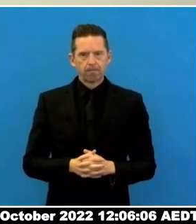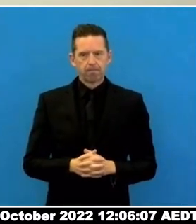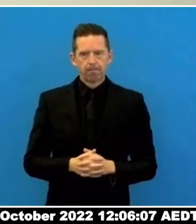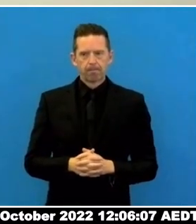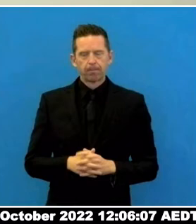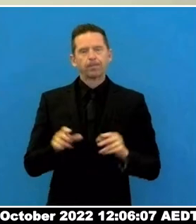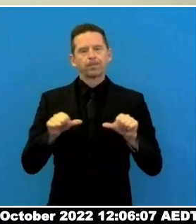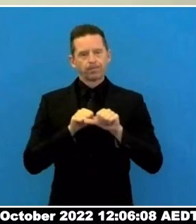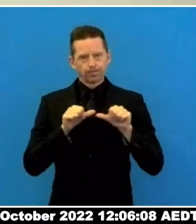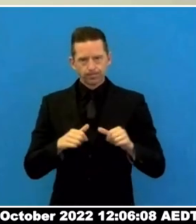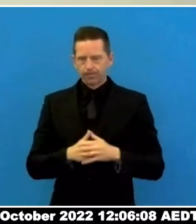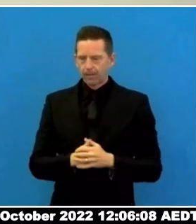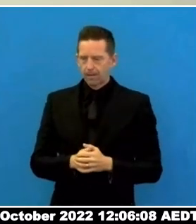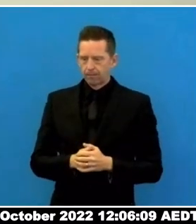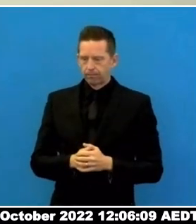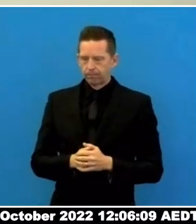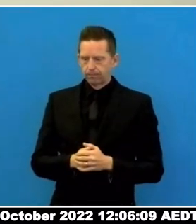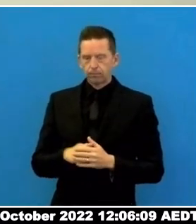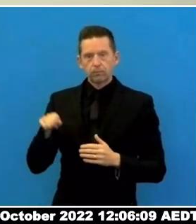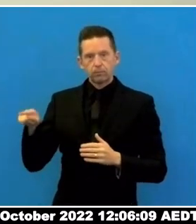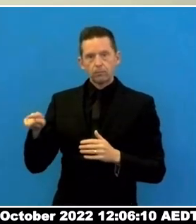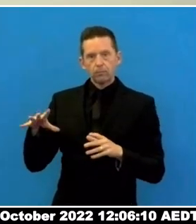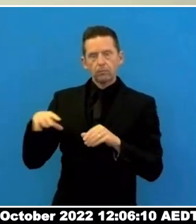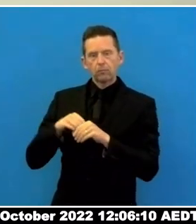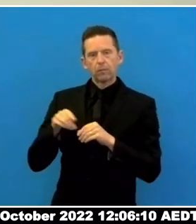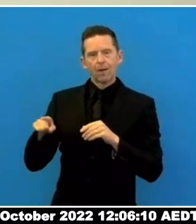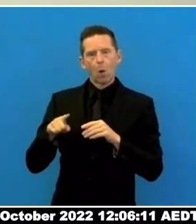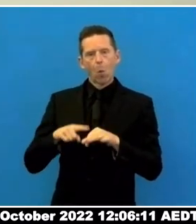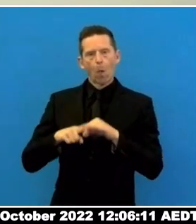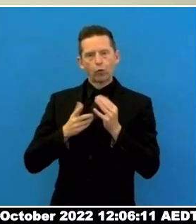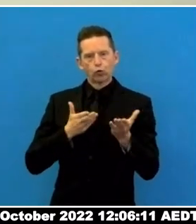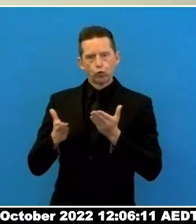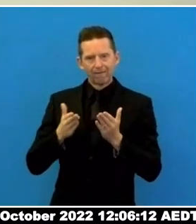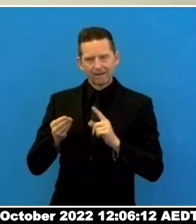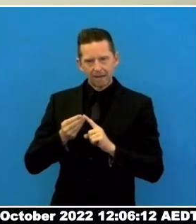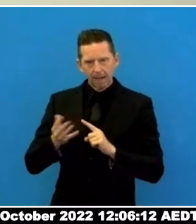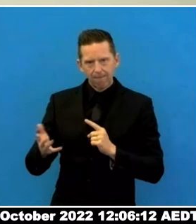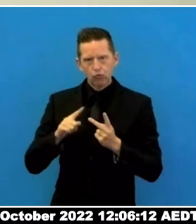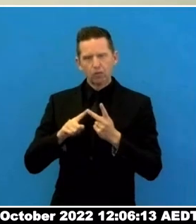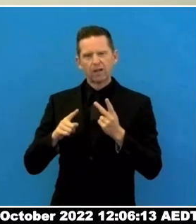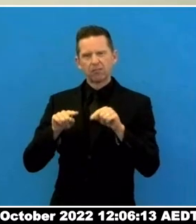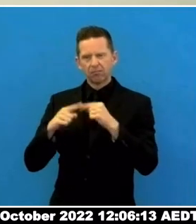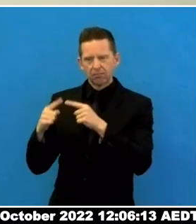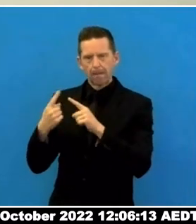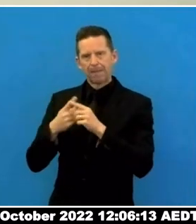So that includes quality service delivery across the metropolitan areas and also in partnership with some services across rural